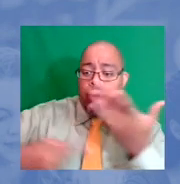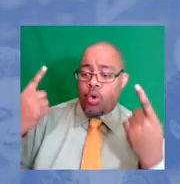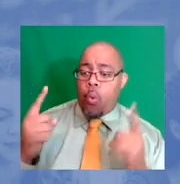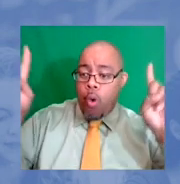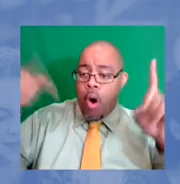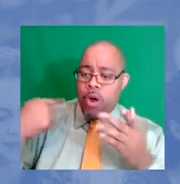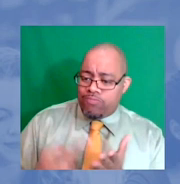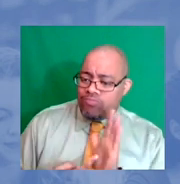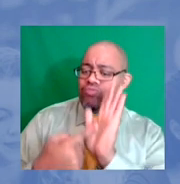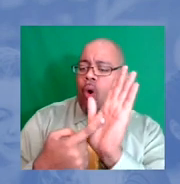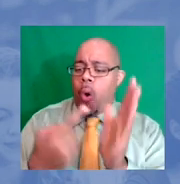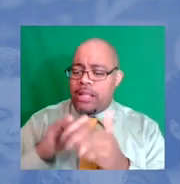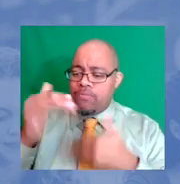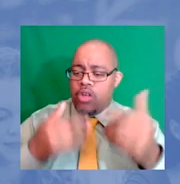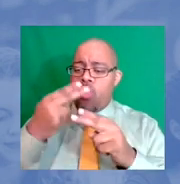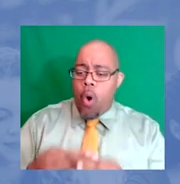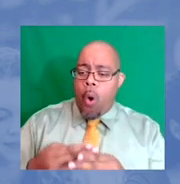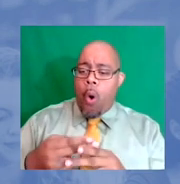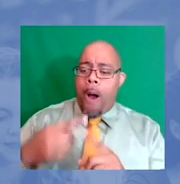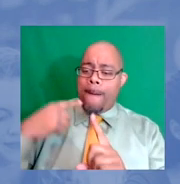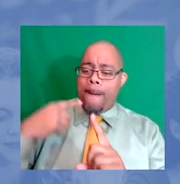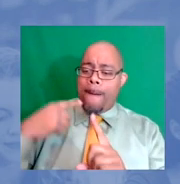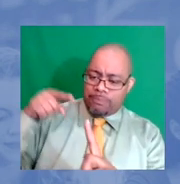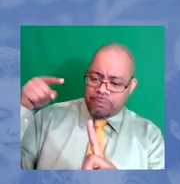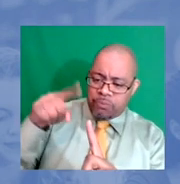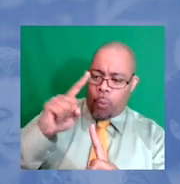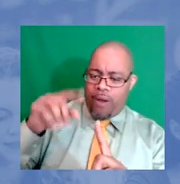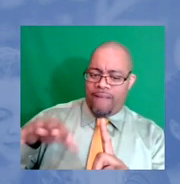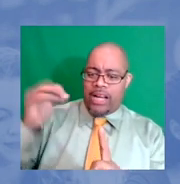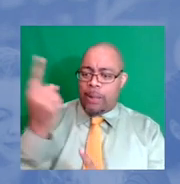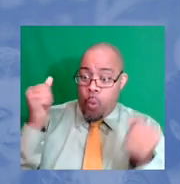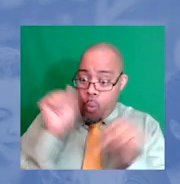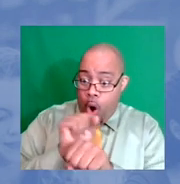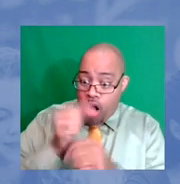CALLED POSITIVE DEVIANTS YOU FIND WHERE IS SOMETHING WORKING AND LIFT THAT AND REPLICATE